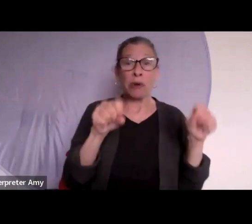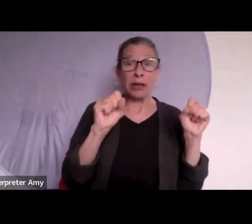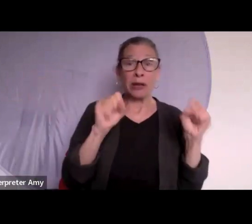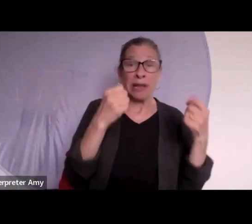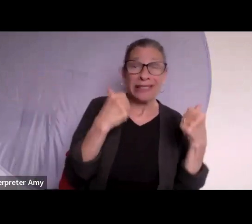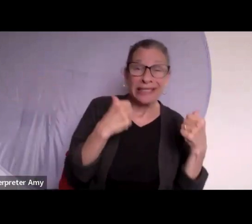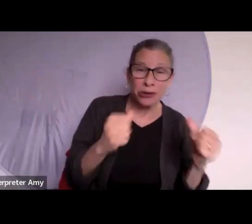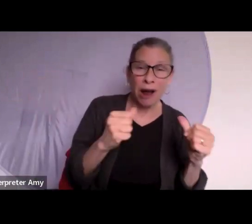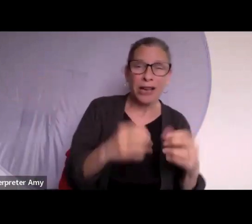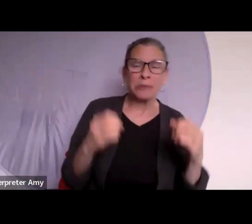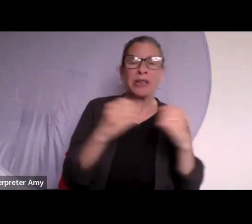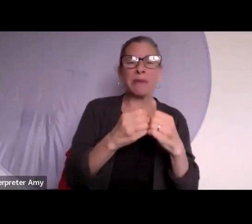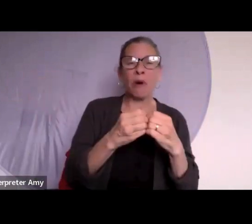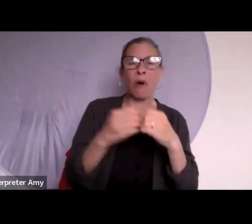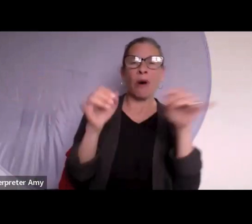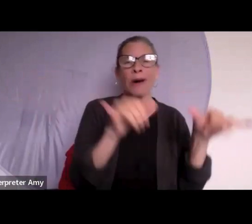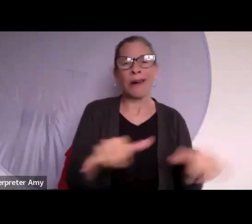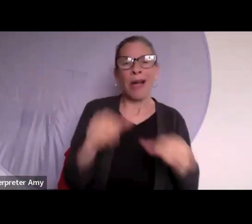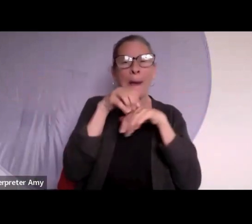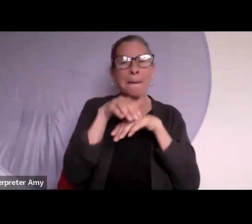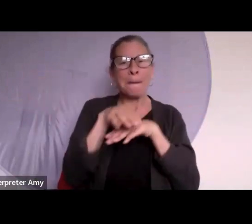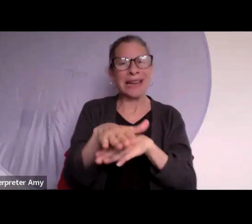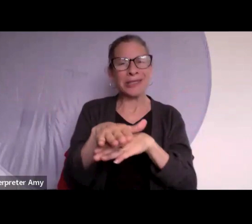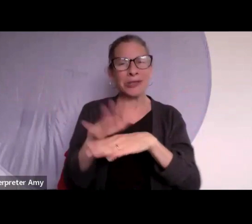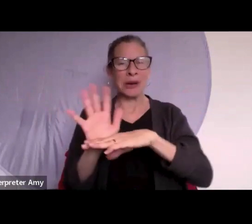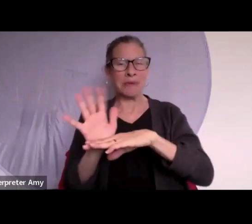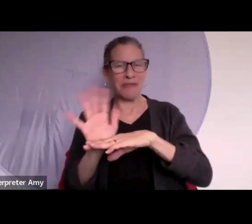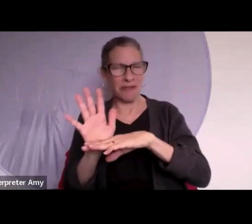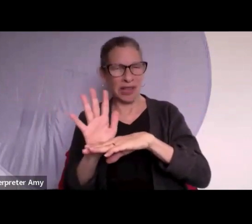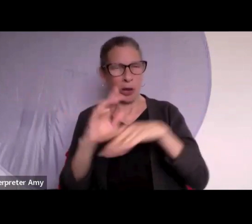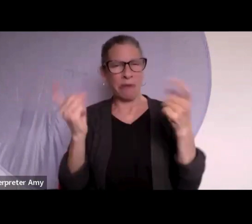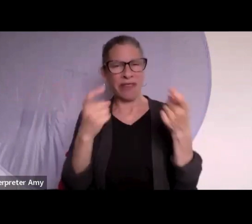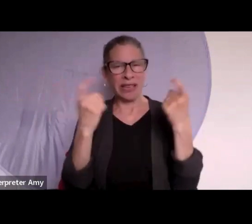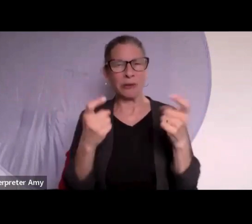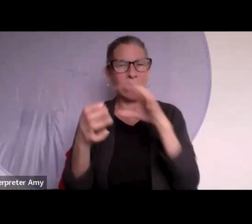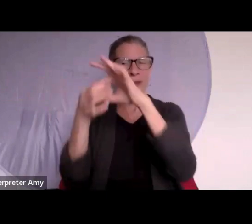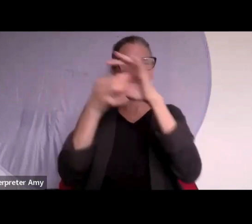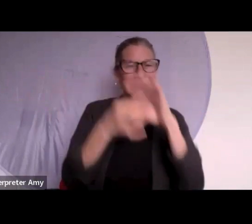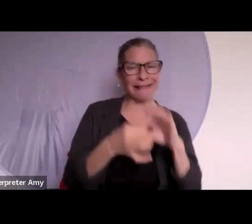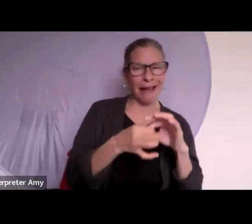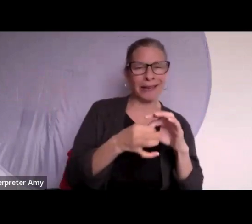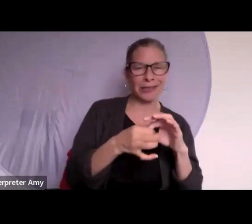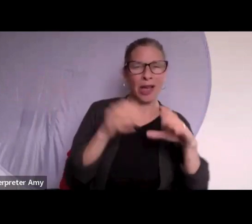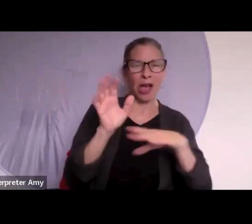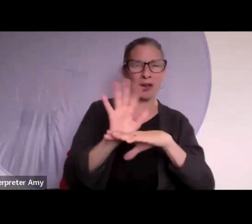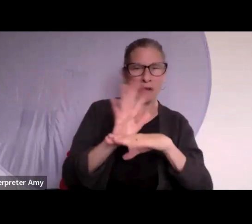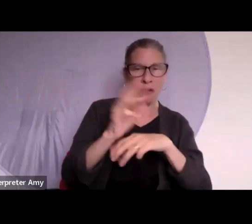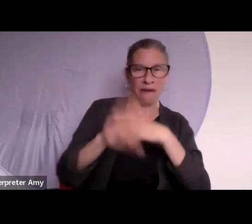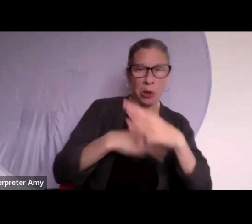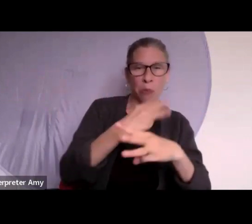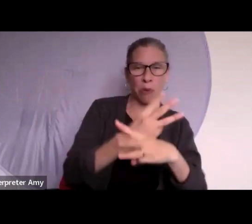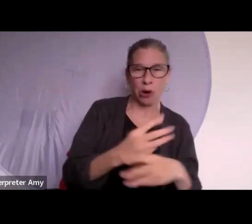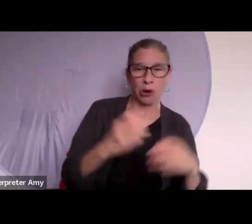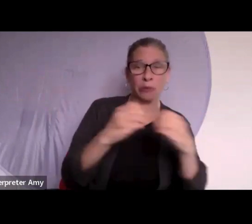mainstream film festival that kind of connects to the film festival world? Well, I'd say that Superfest wonderful